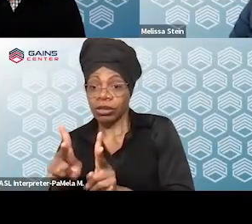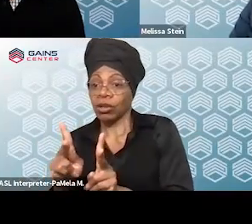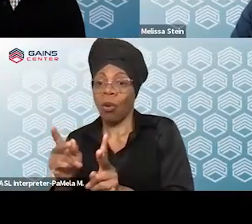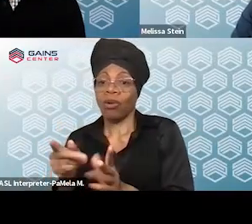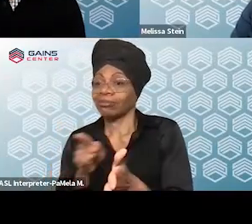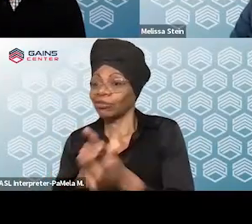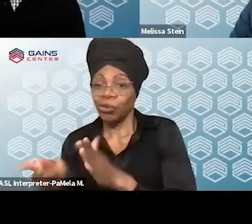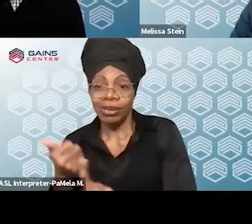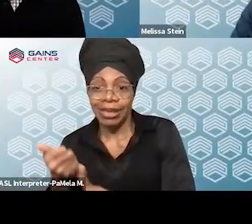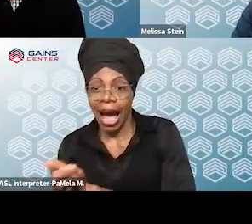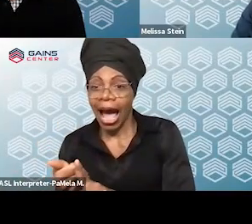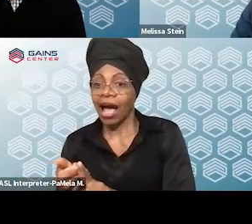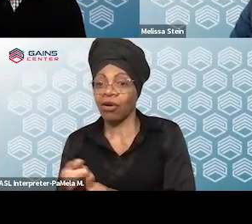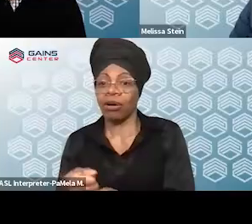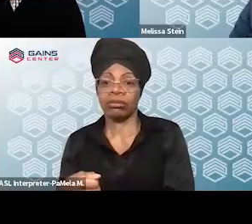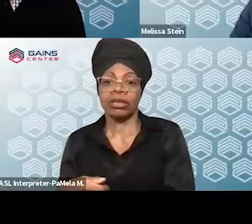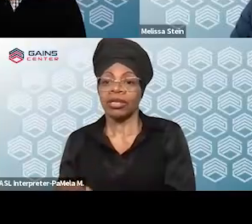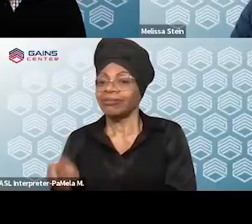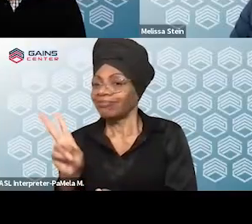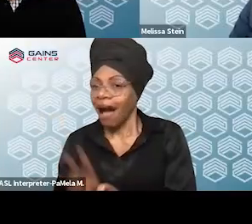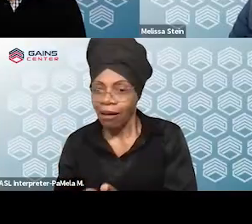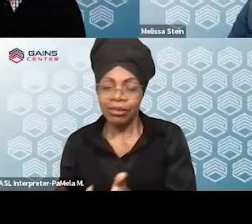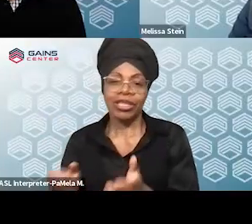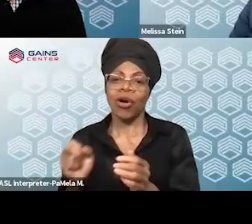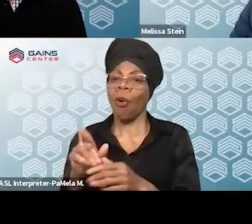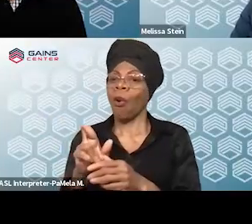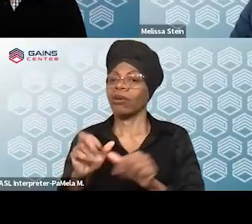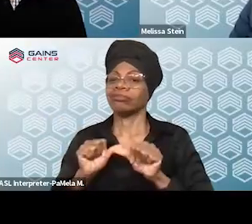or continuing to pass on their trauma